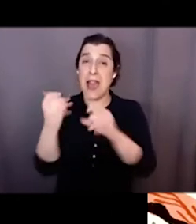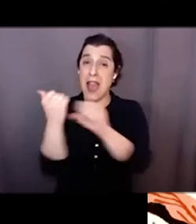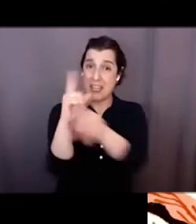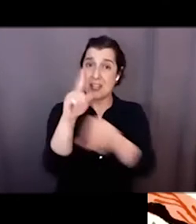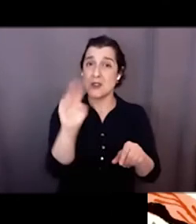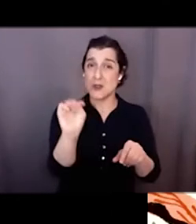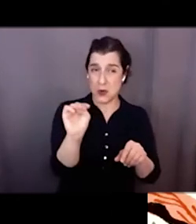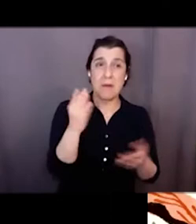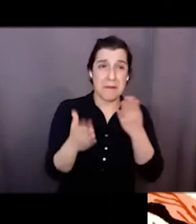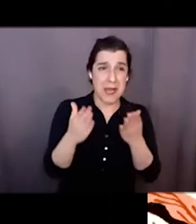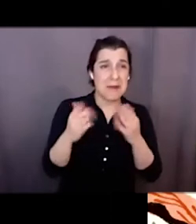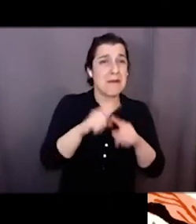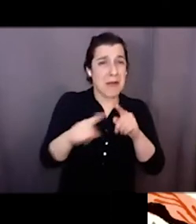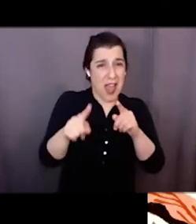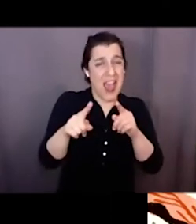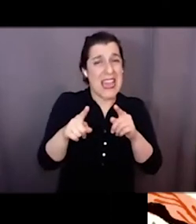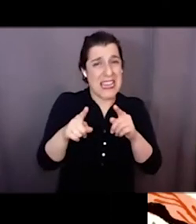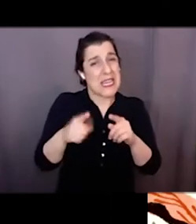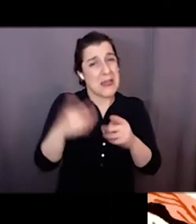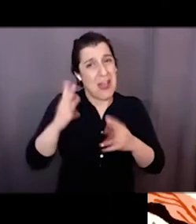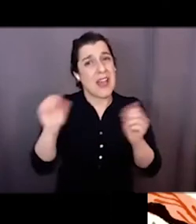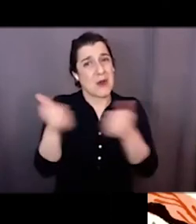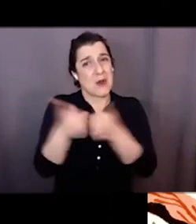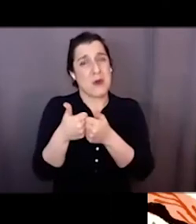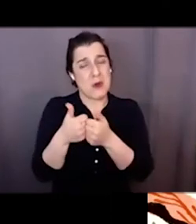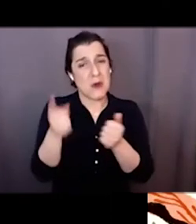it might be a little bit of a hike to do that. Um, conceptually.